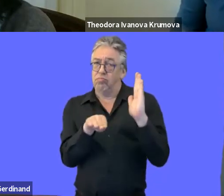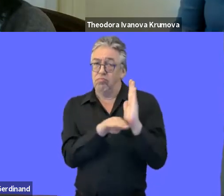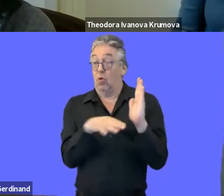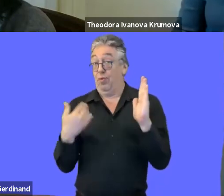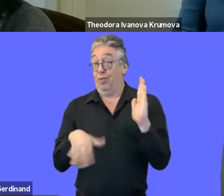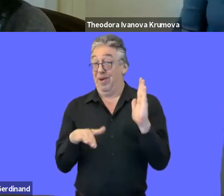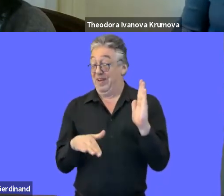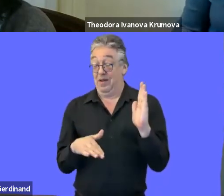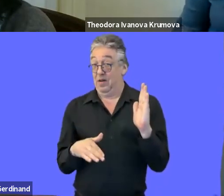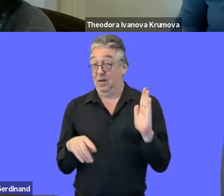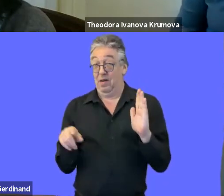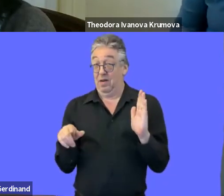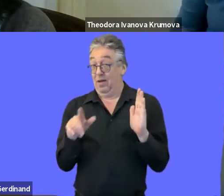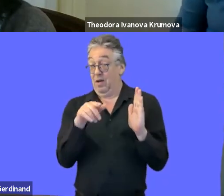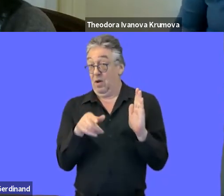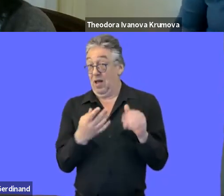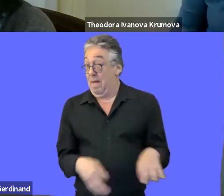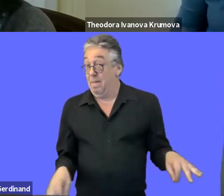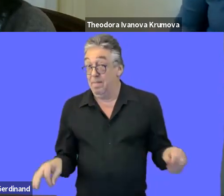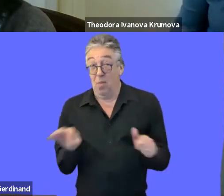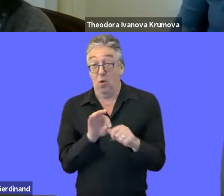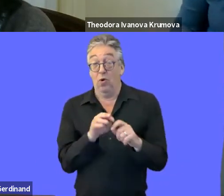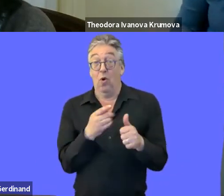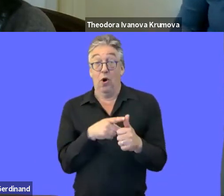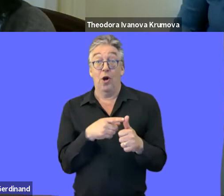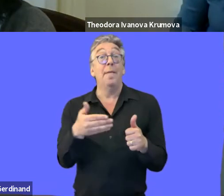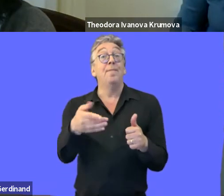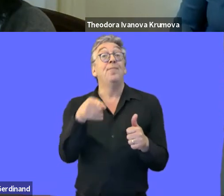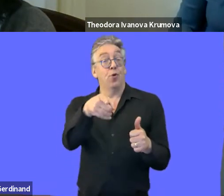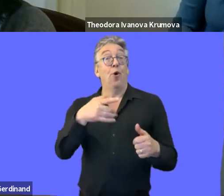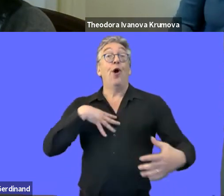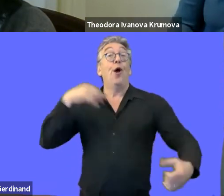you must make sure before bringing individual communication